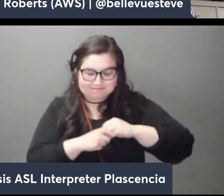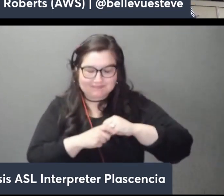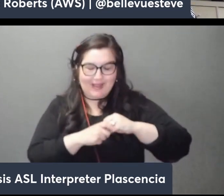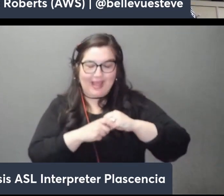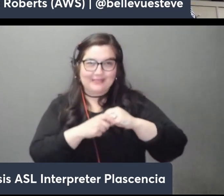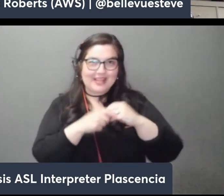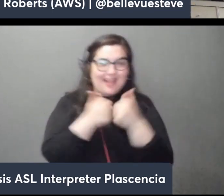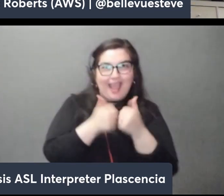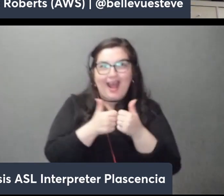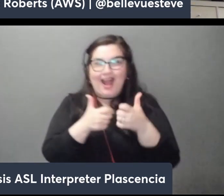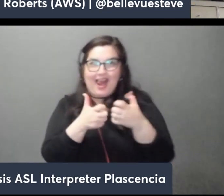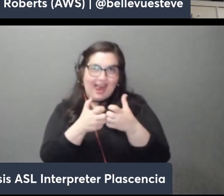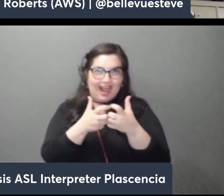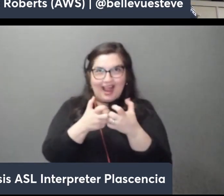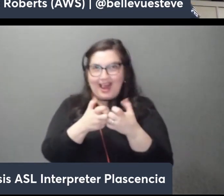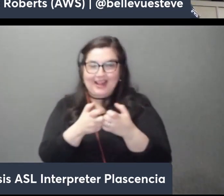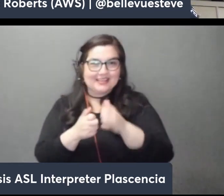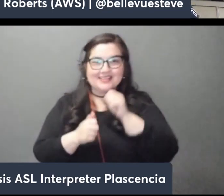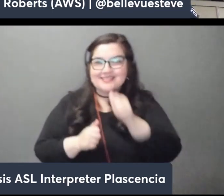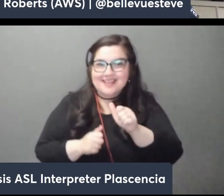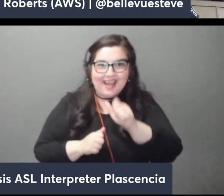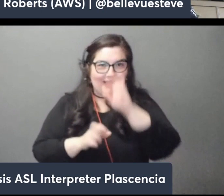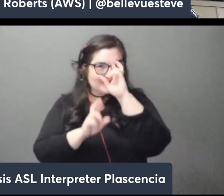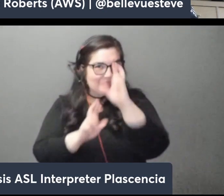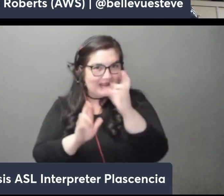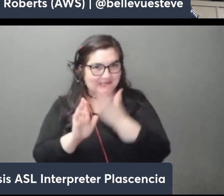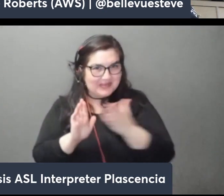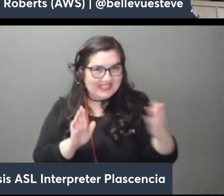a non-respectable thing to do when I was a teenager,